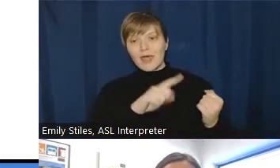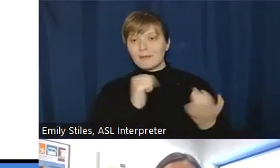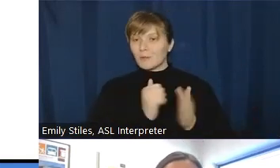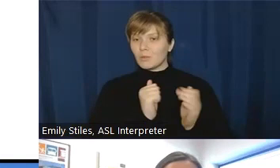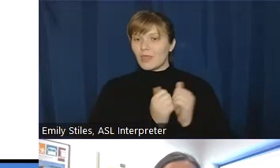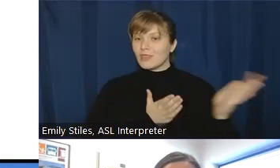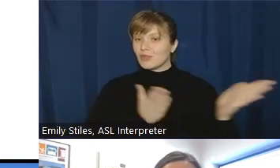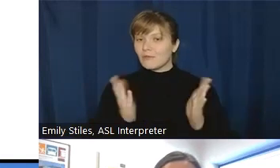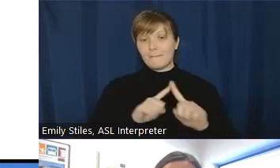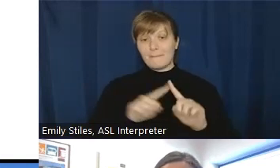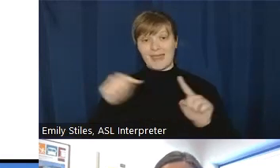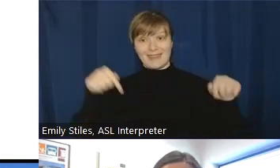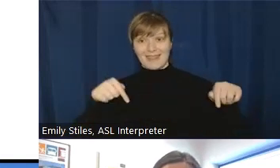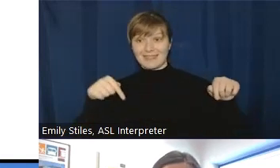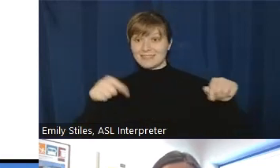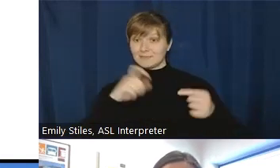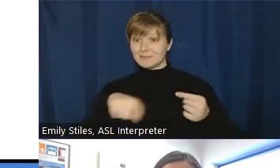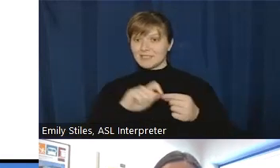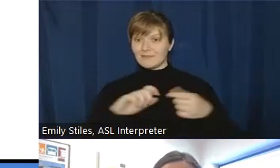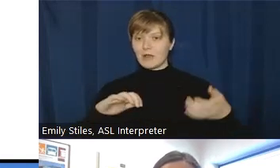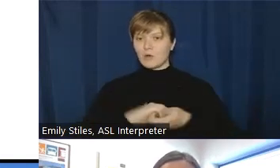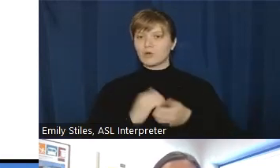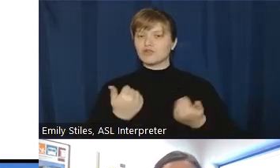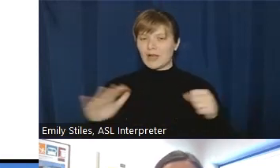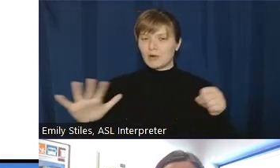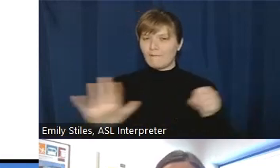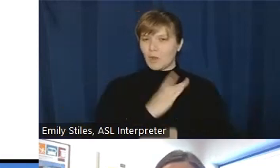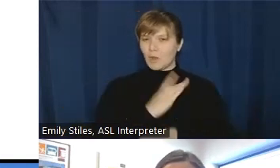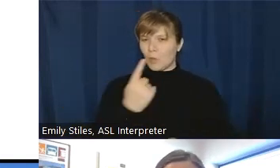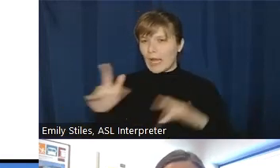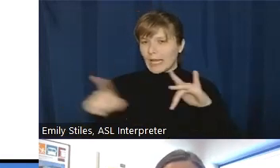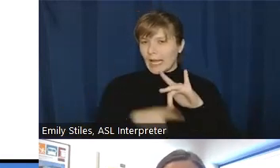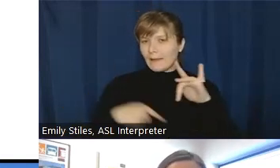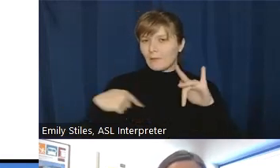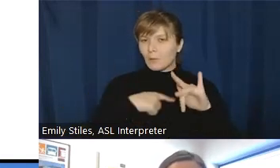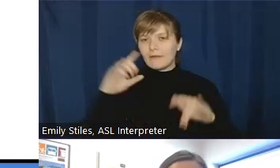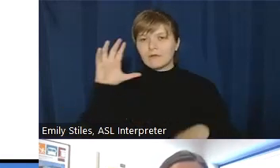was trying to fill a transportation gap in the Huntington industrial area in Flagstaff. It’s